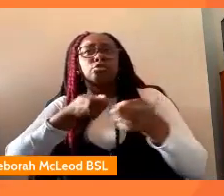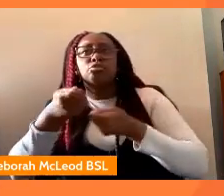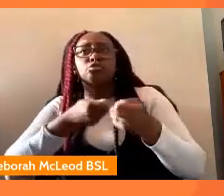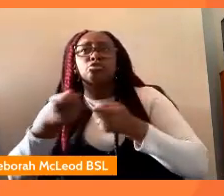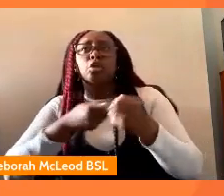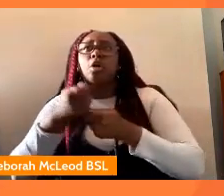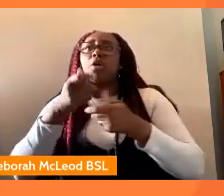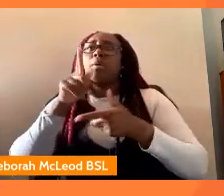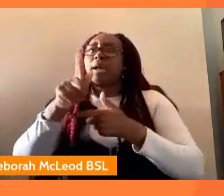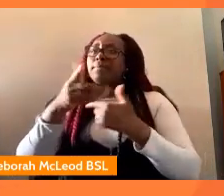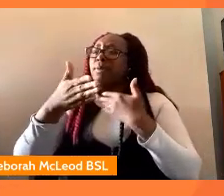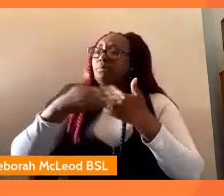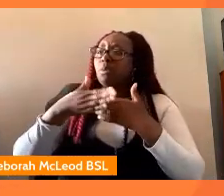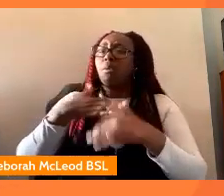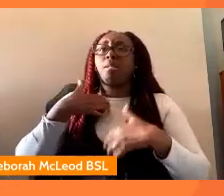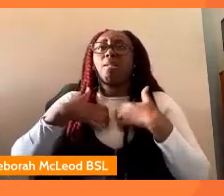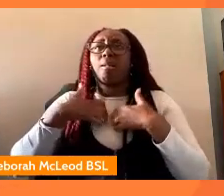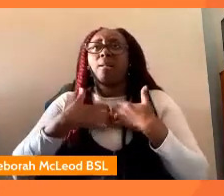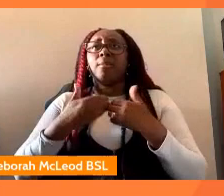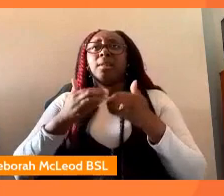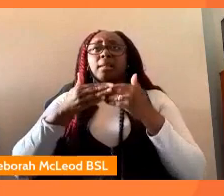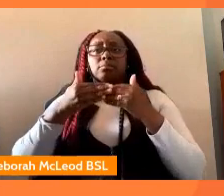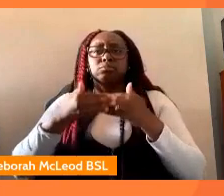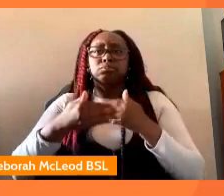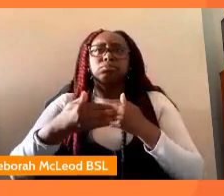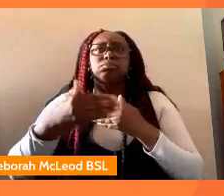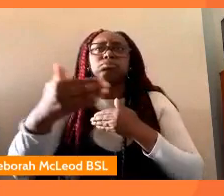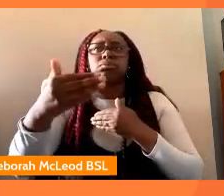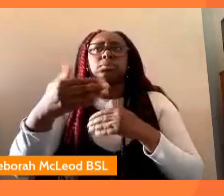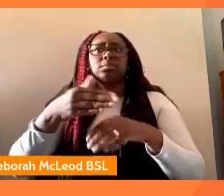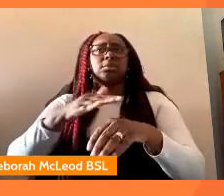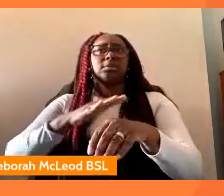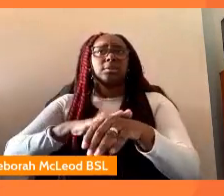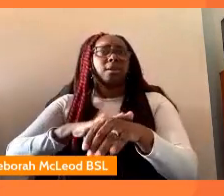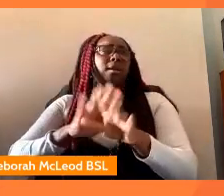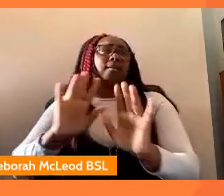and move through time and not be at the expense of the audience?